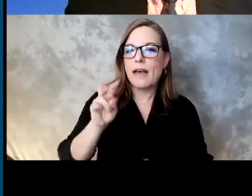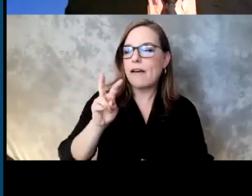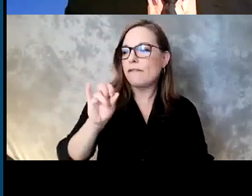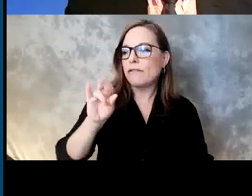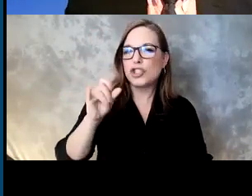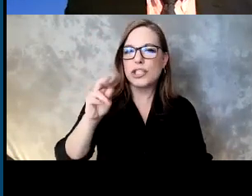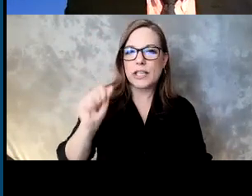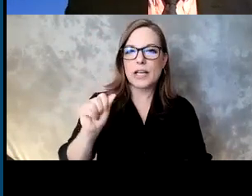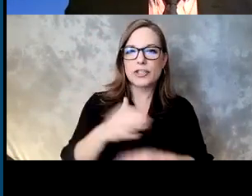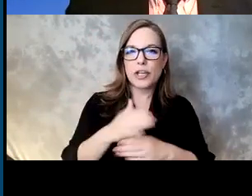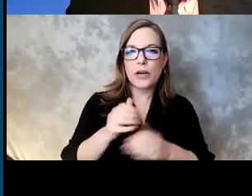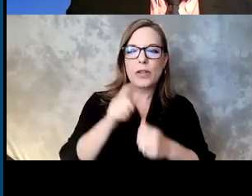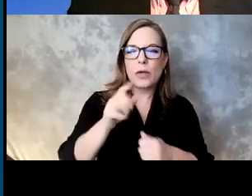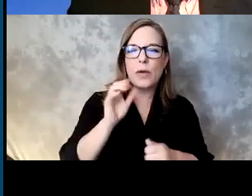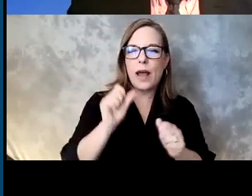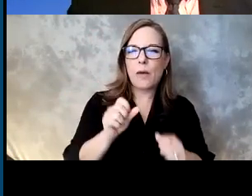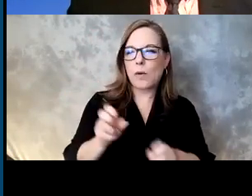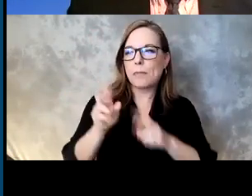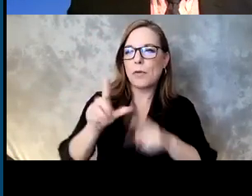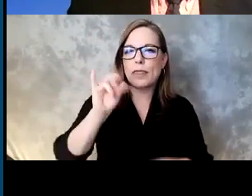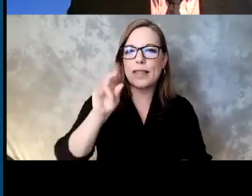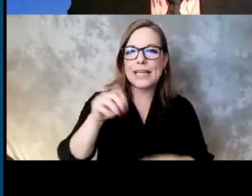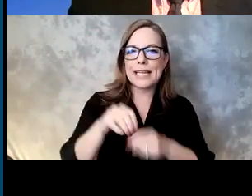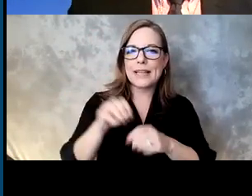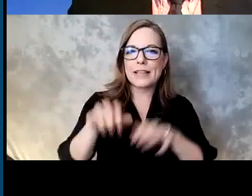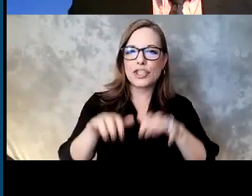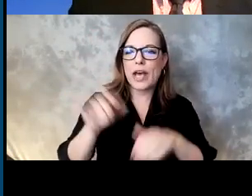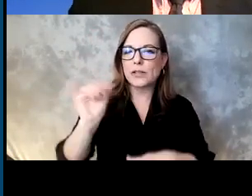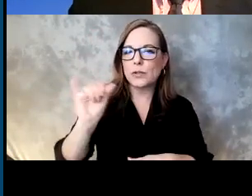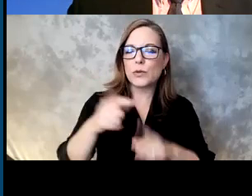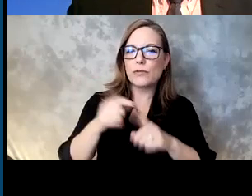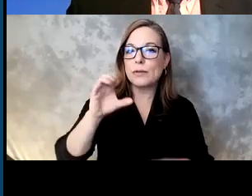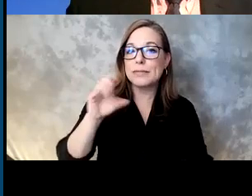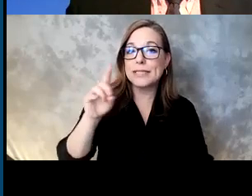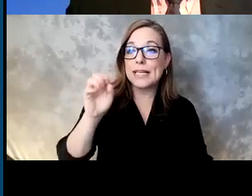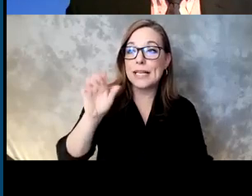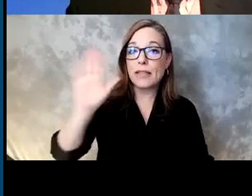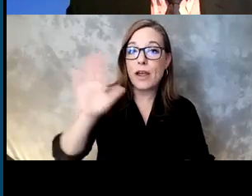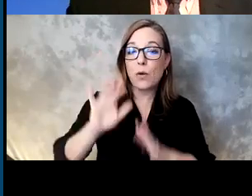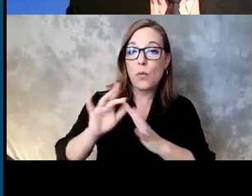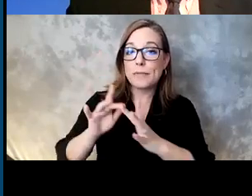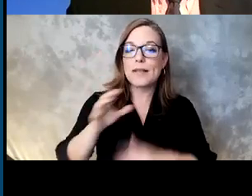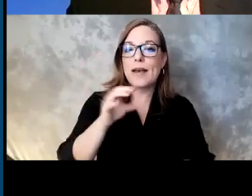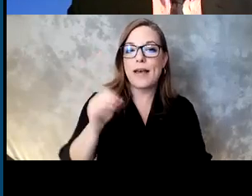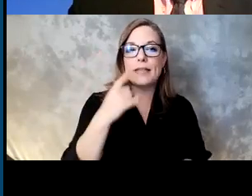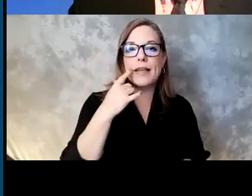chat to. From the CDE website as well as well as the California Educators Together website.